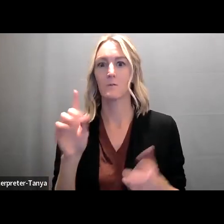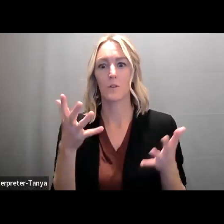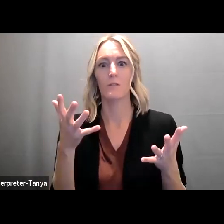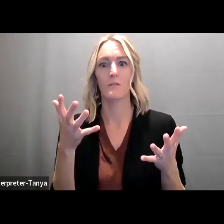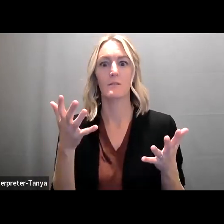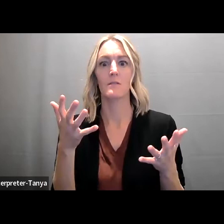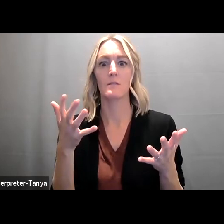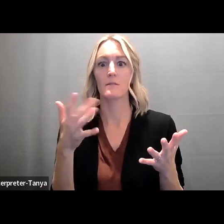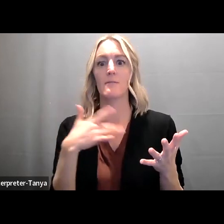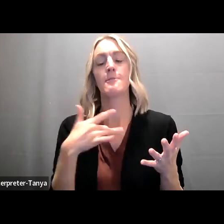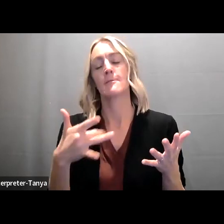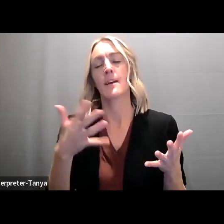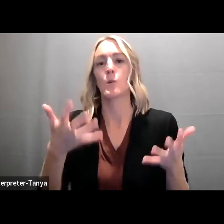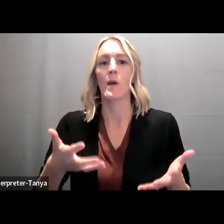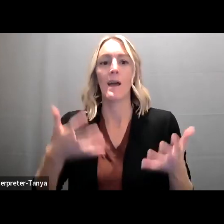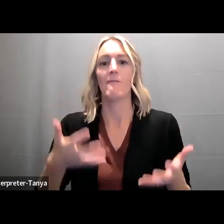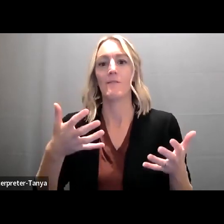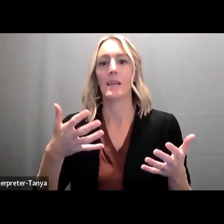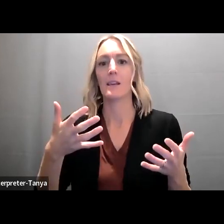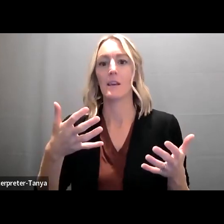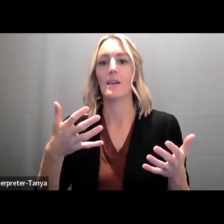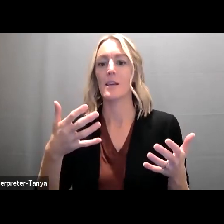that often happens for us as people with disabilities.